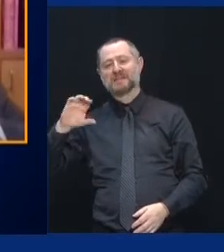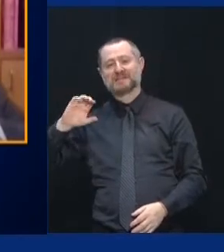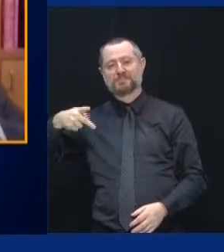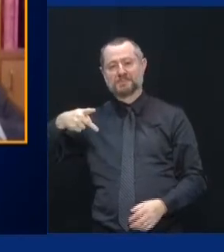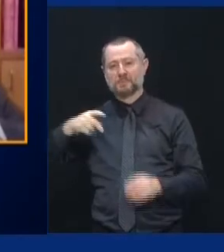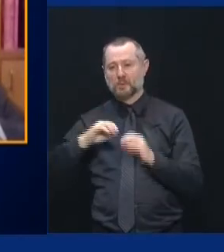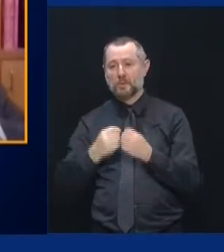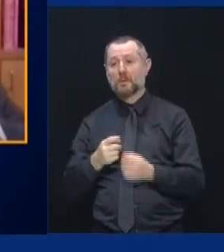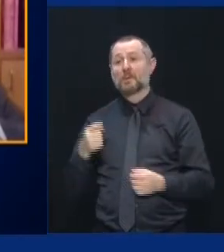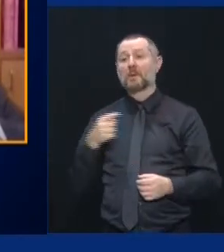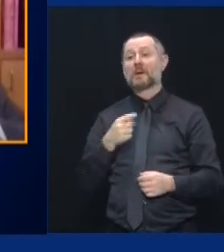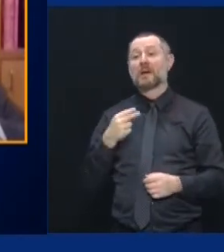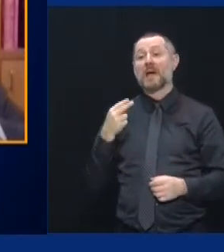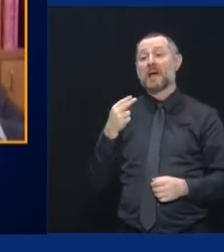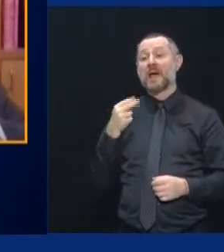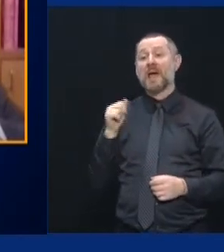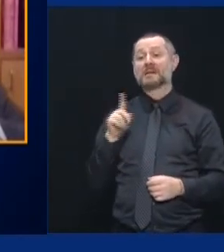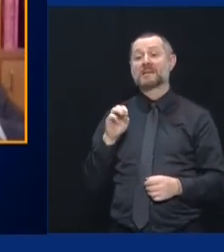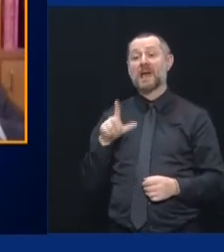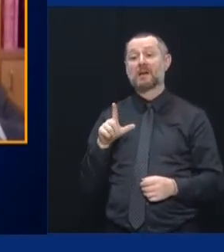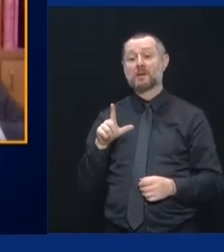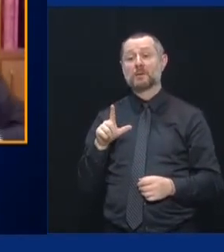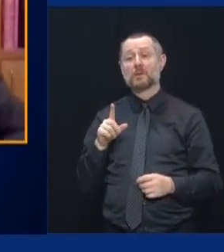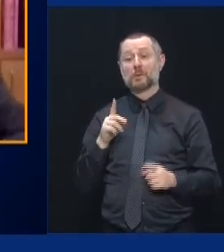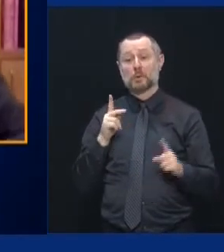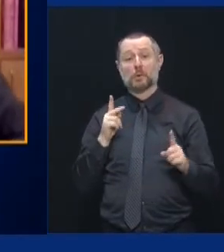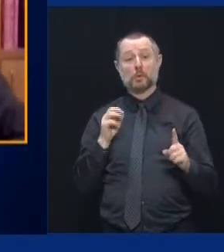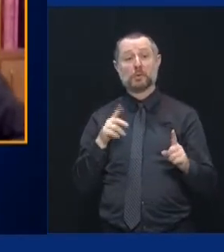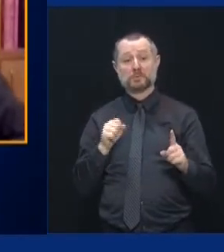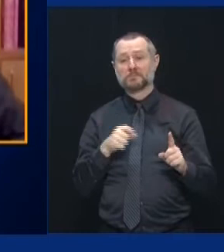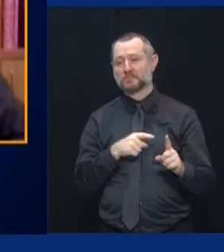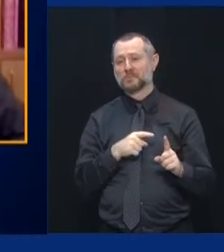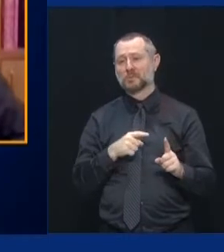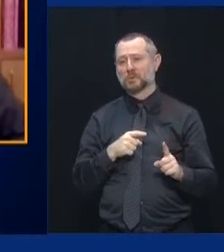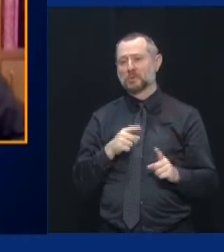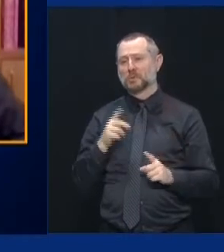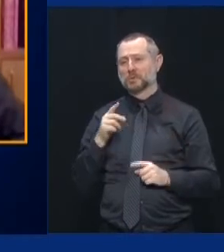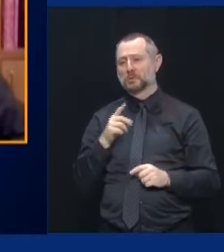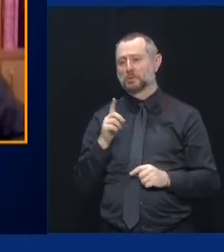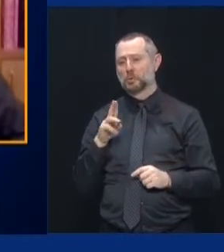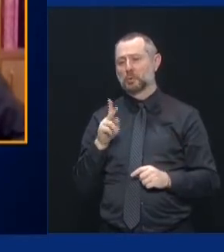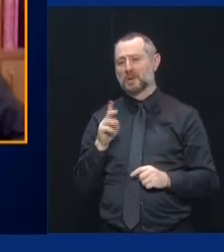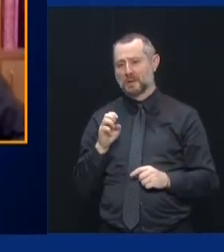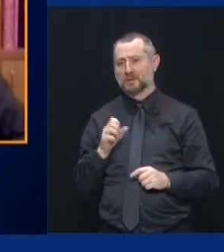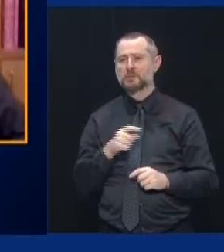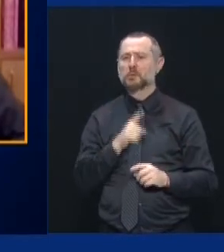EVERYTHING YOU DO. LET'S GO TO MR. JOHNSON AND THE NAACP. HAZEL DUKES.